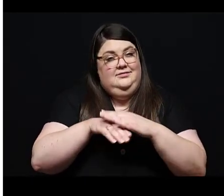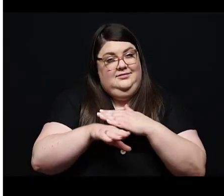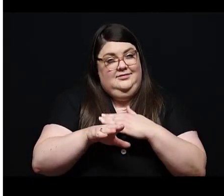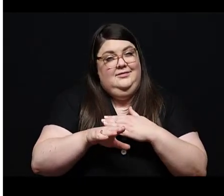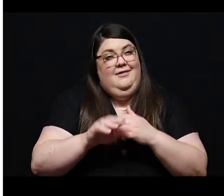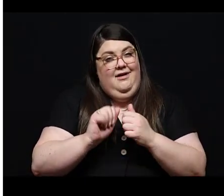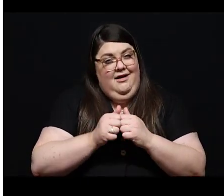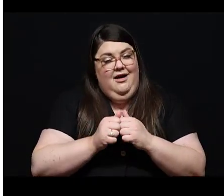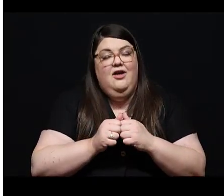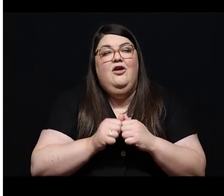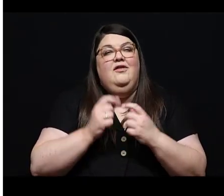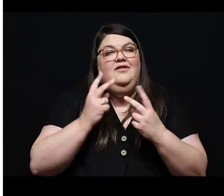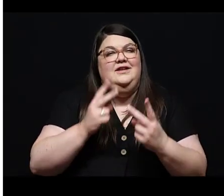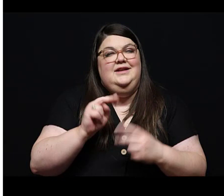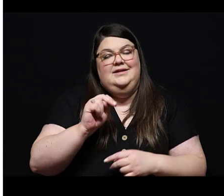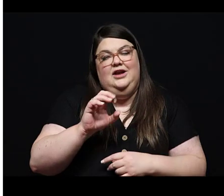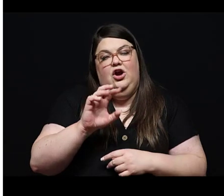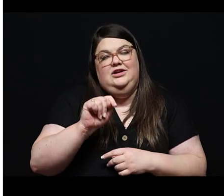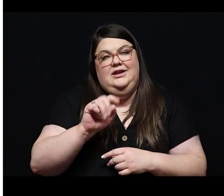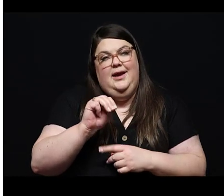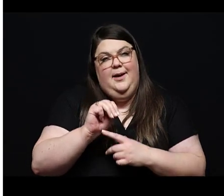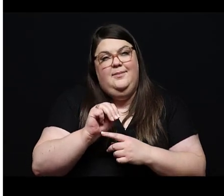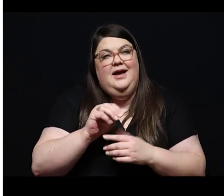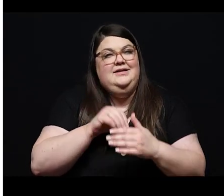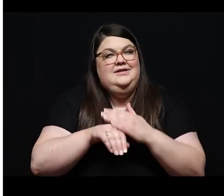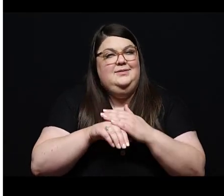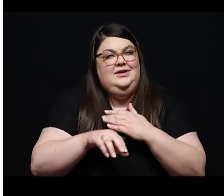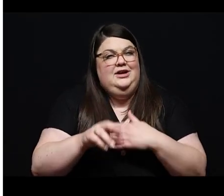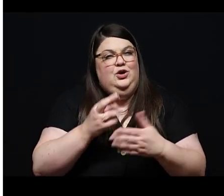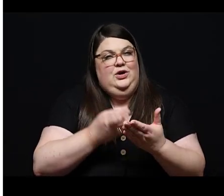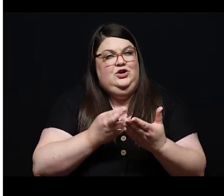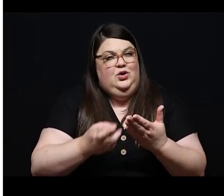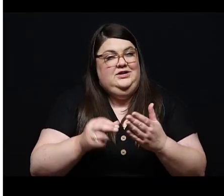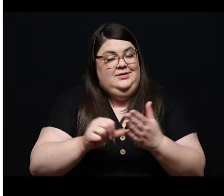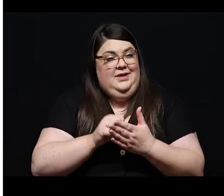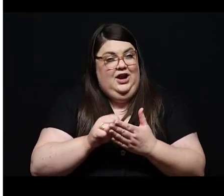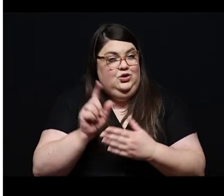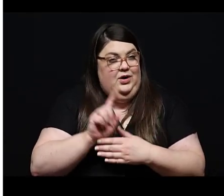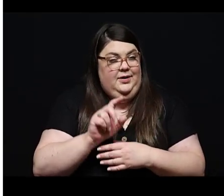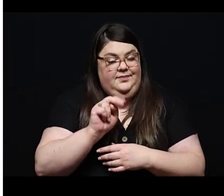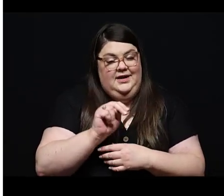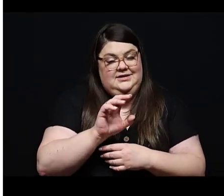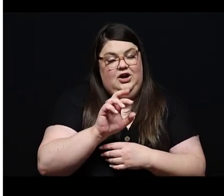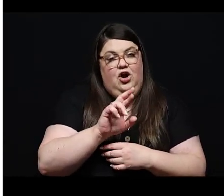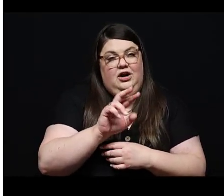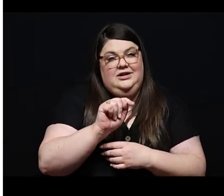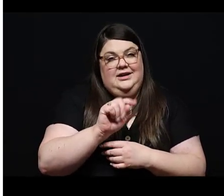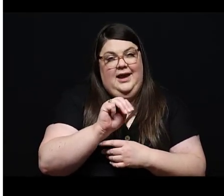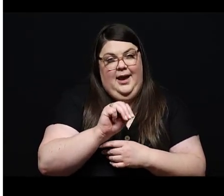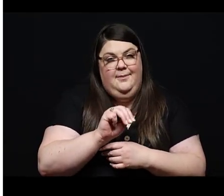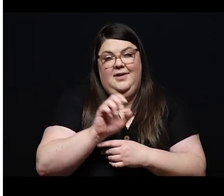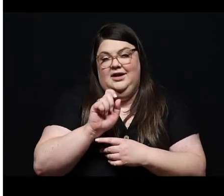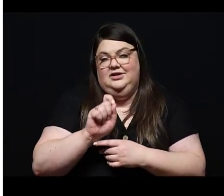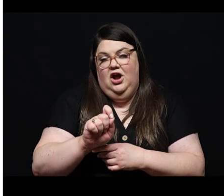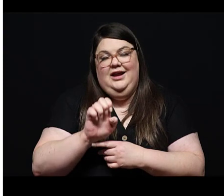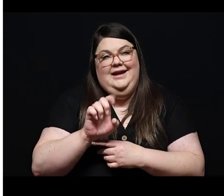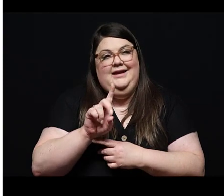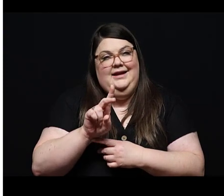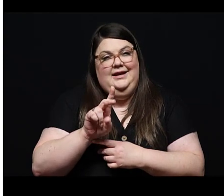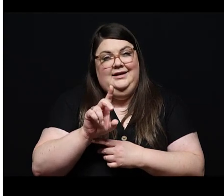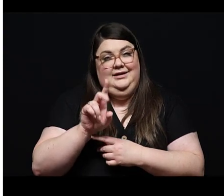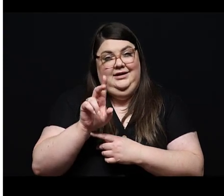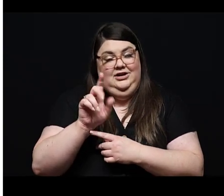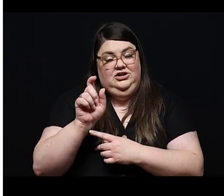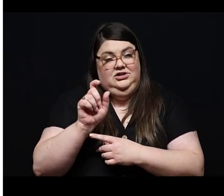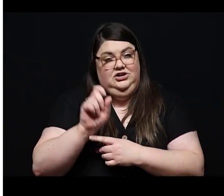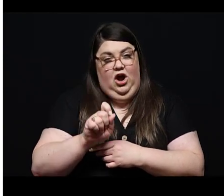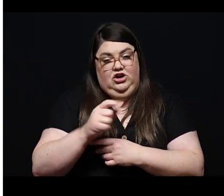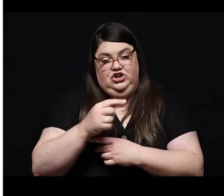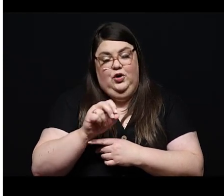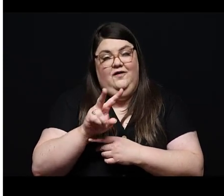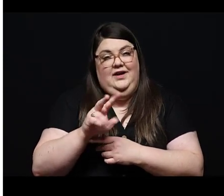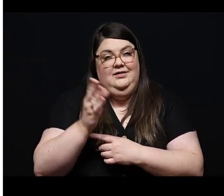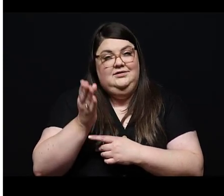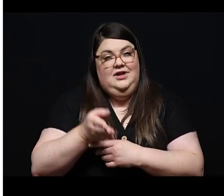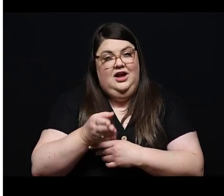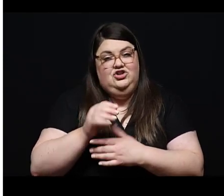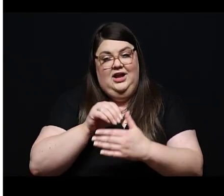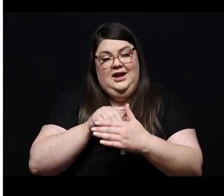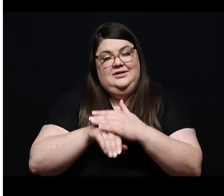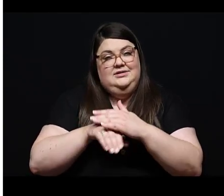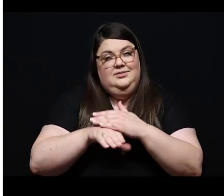visit the NCRTM Accessibility Resources page at ncrtm.ed.gov/accessibility-resources